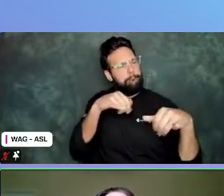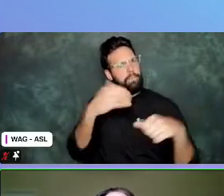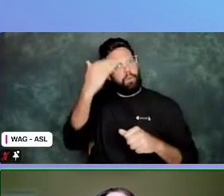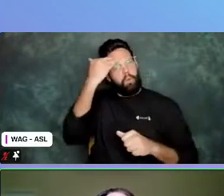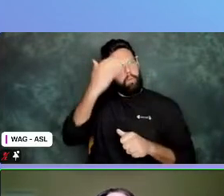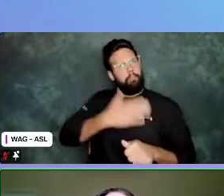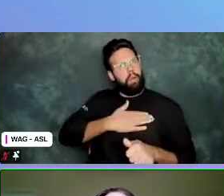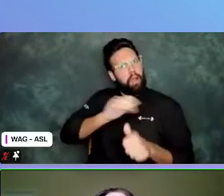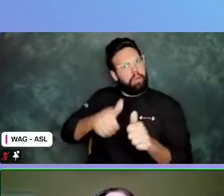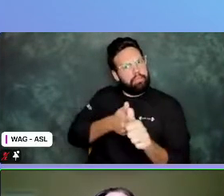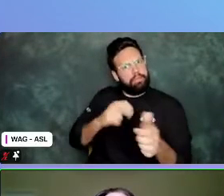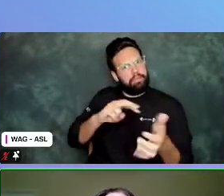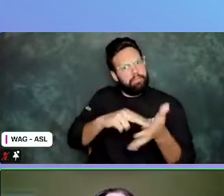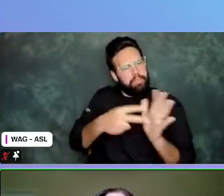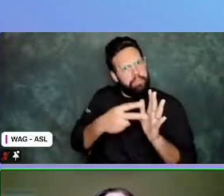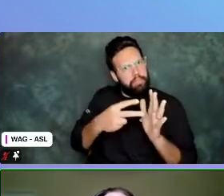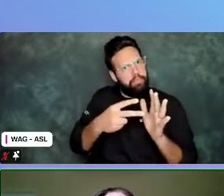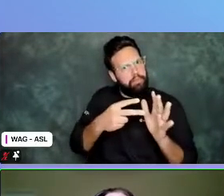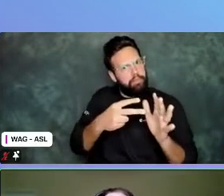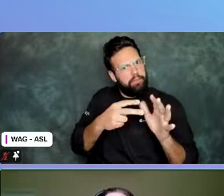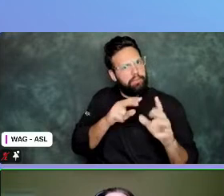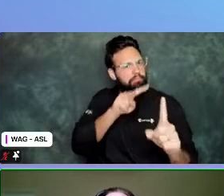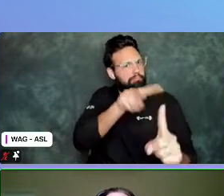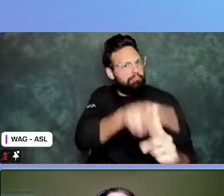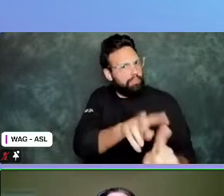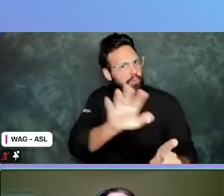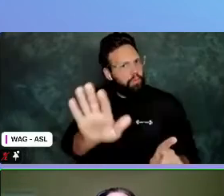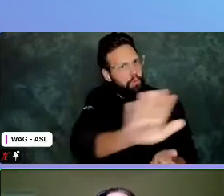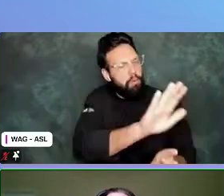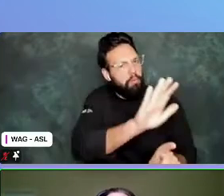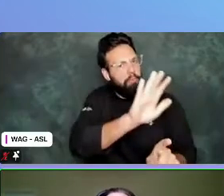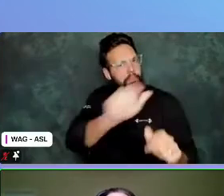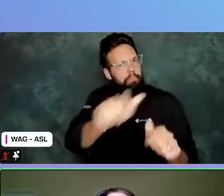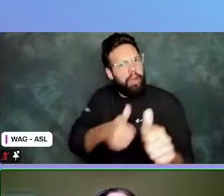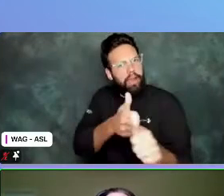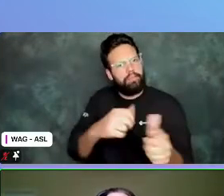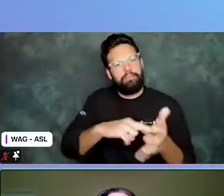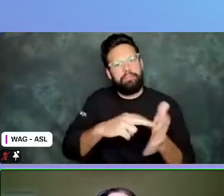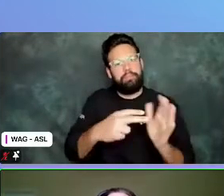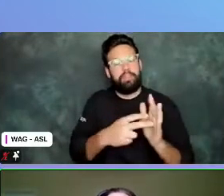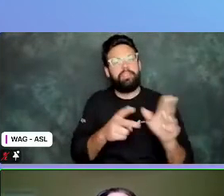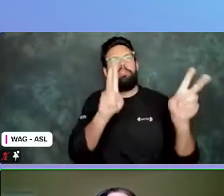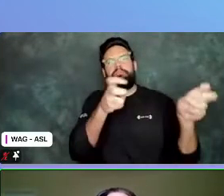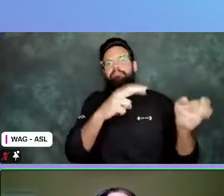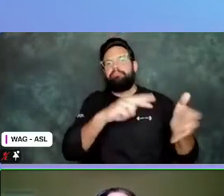to make sure we're on the understand same page and you where I'm coming from when I talk about this